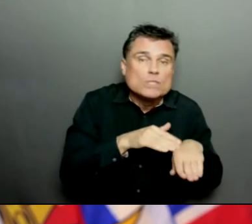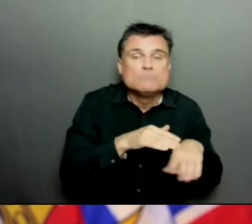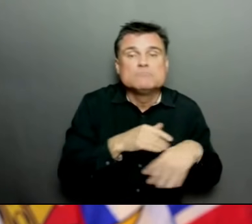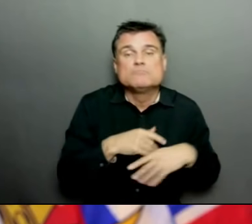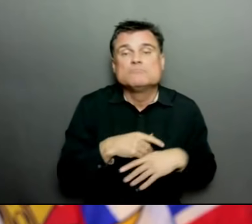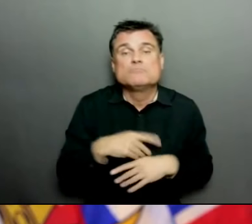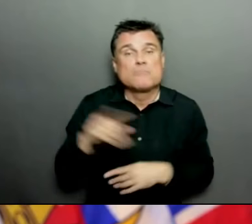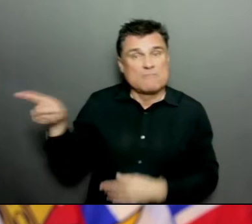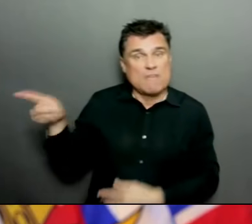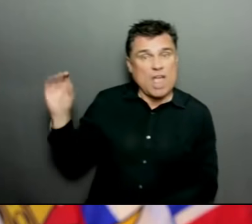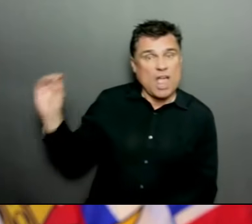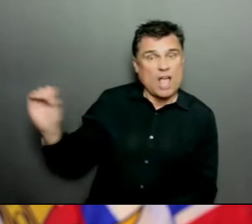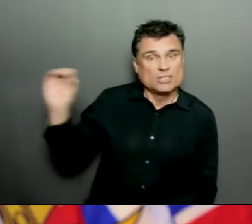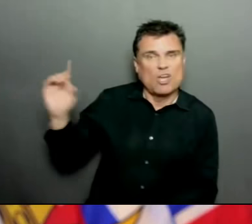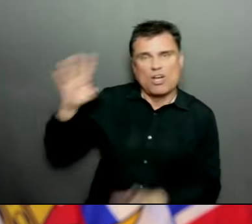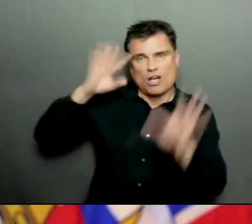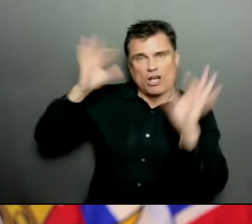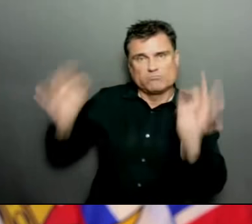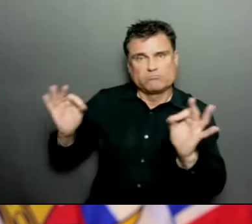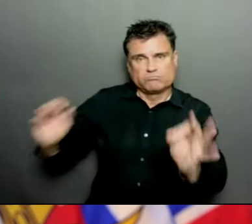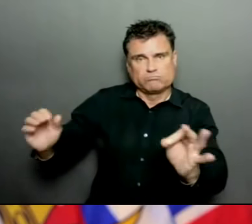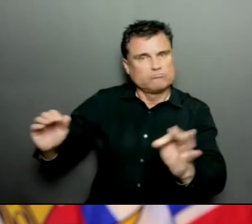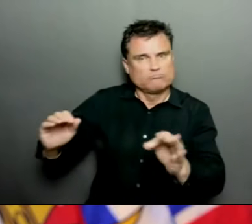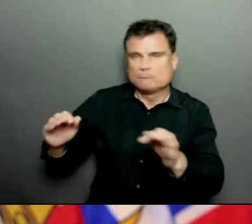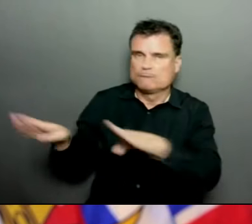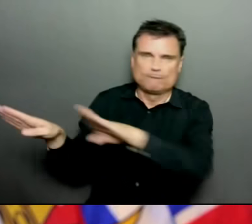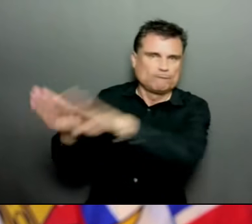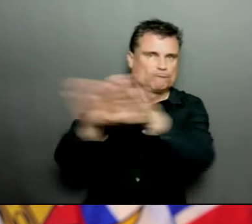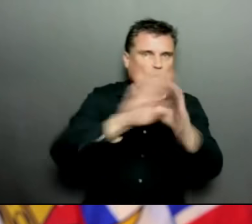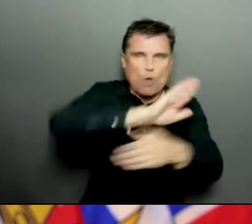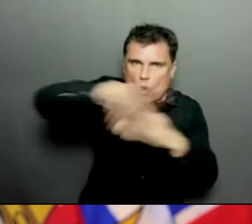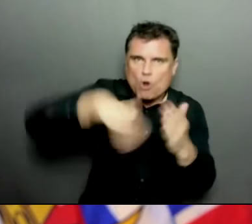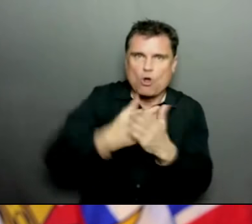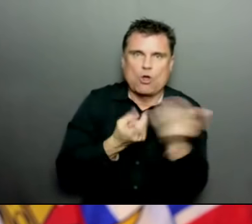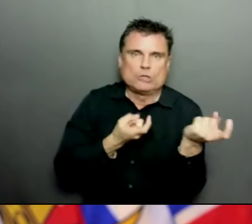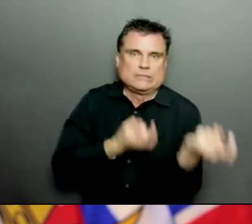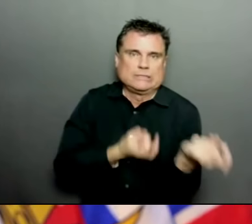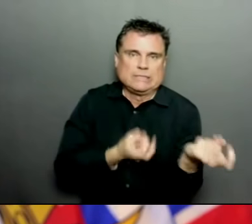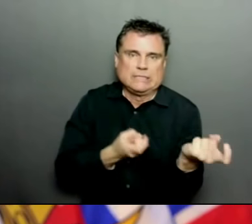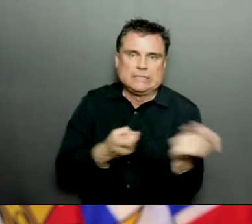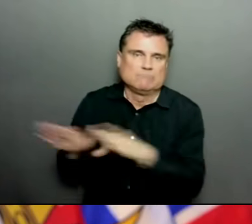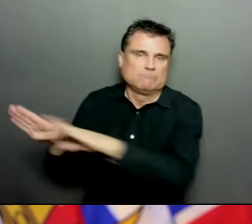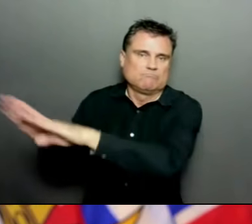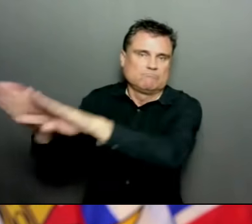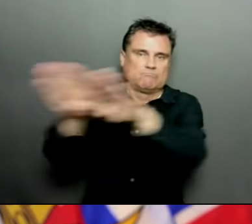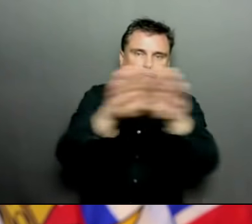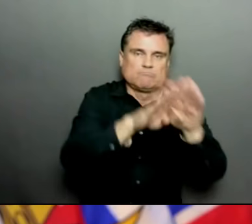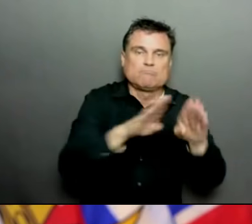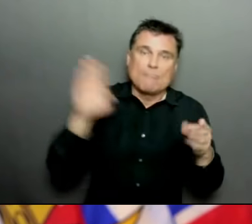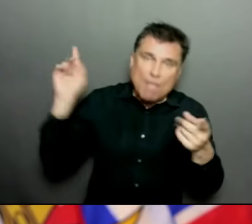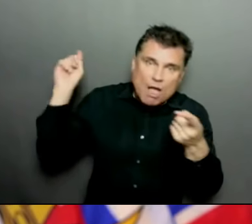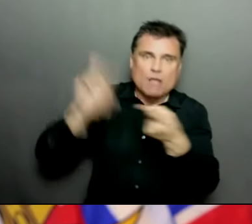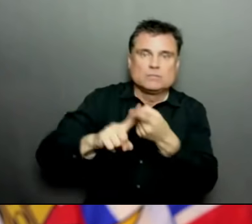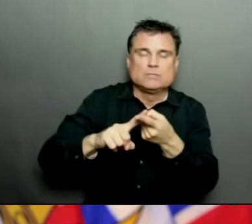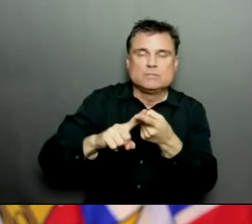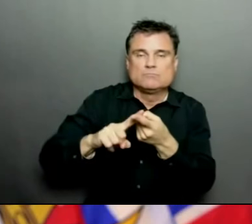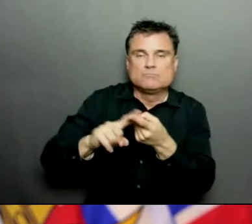a public health or many public health orders matter in place until January 8. Ontario is closing all ski hills starting on